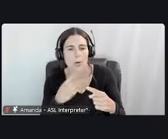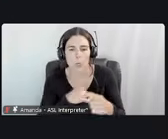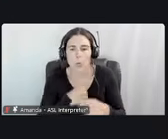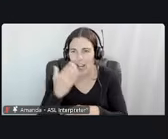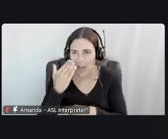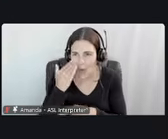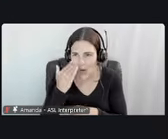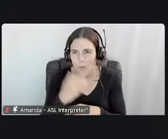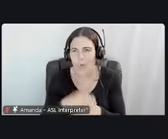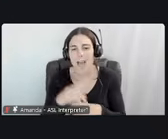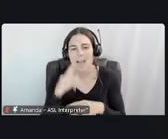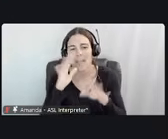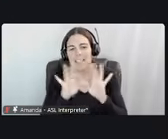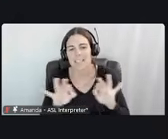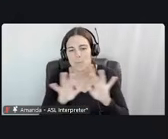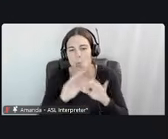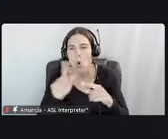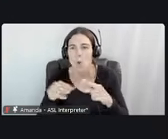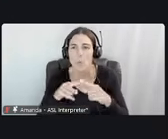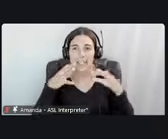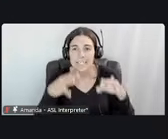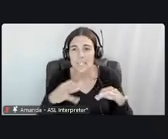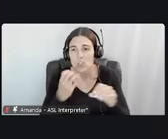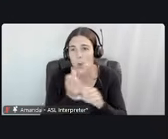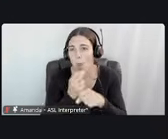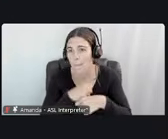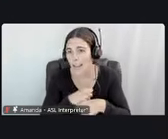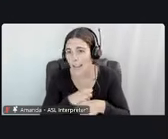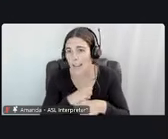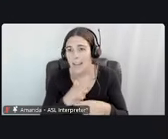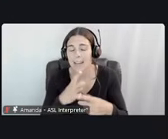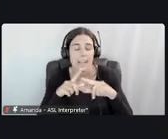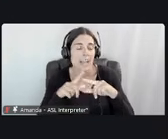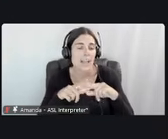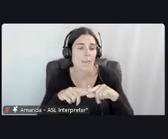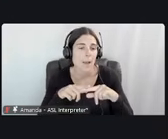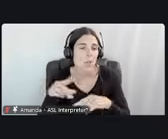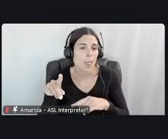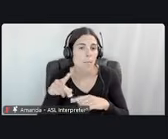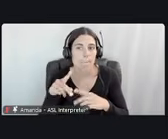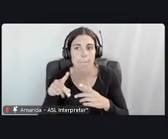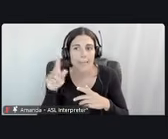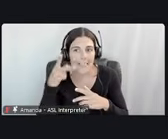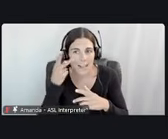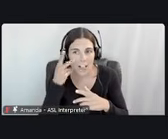made regardless of county or political kind of influence, you want to ensure that people know